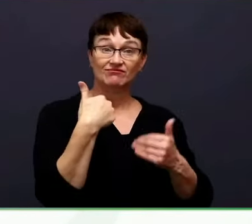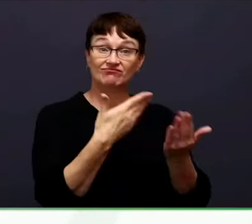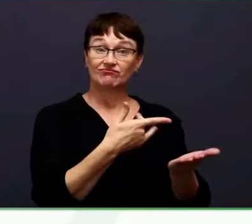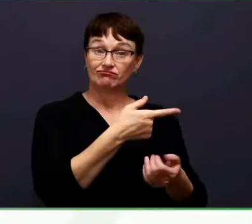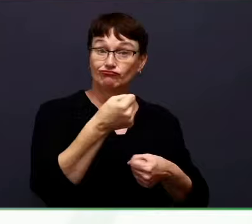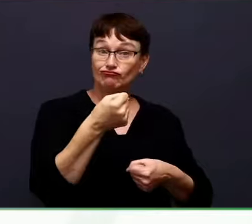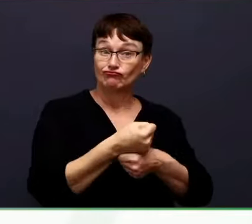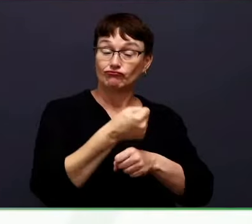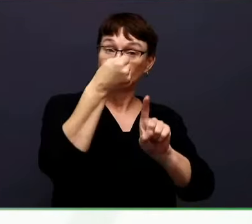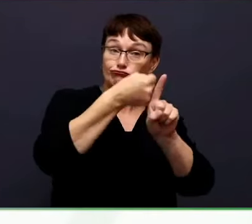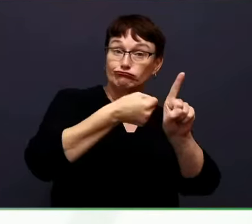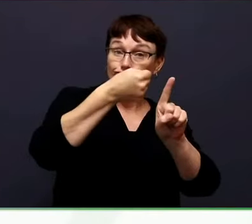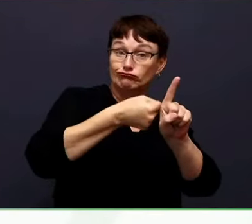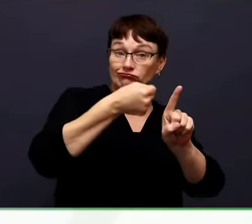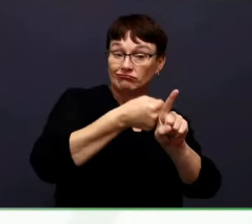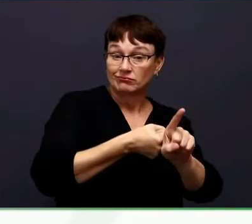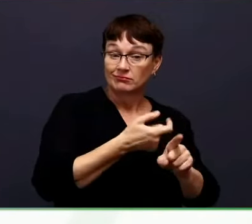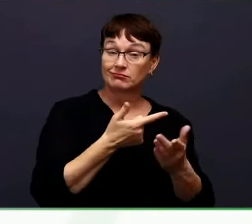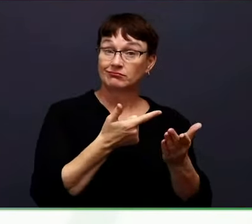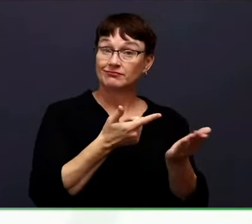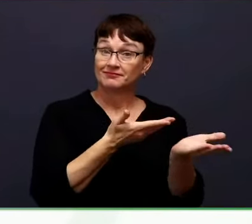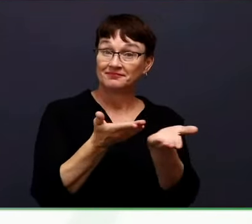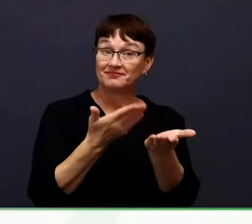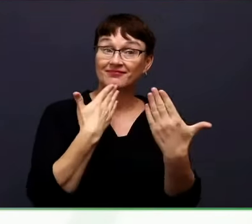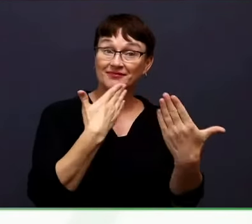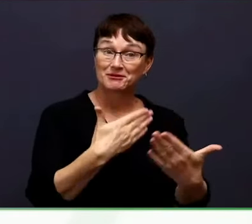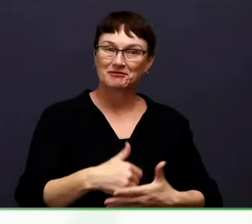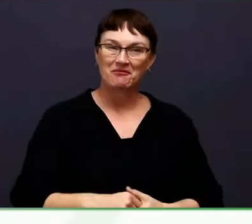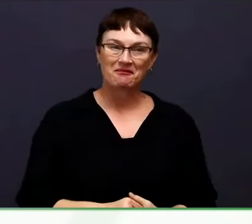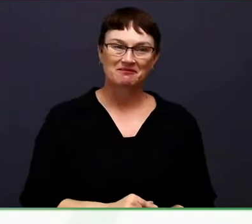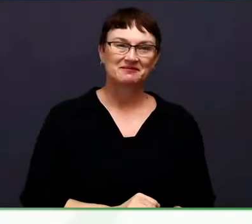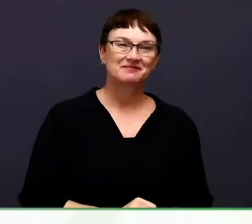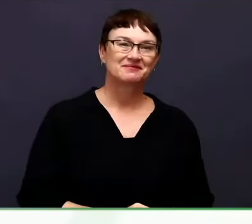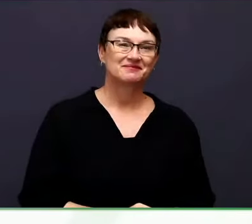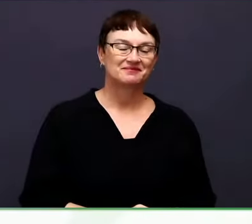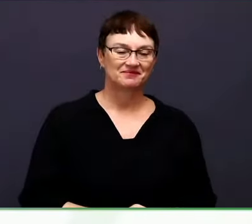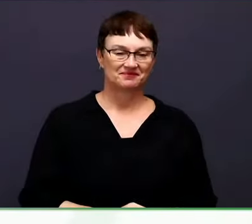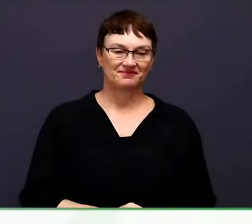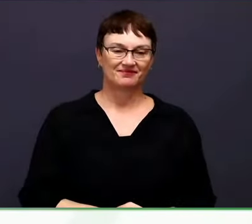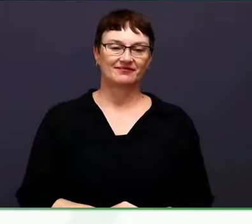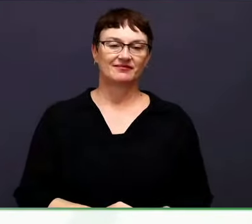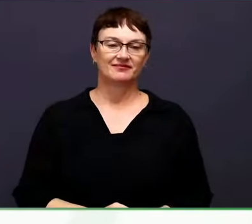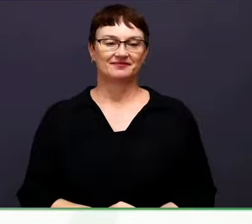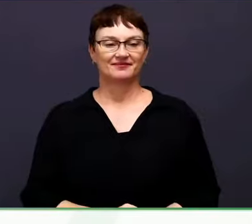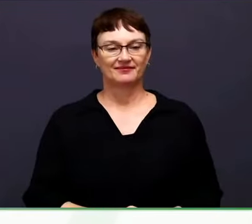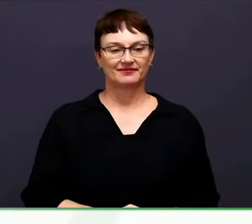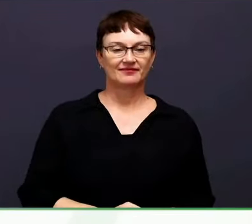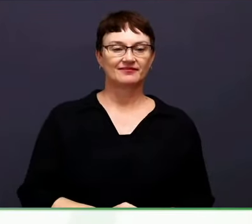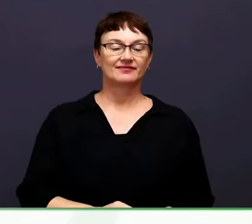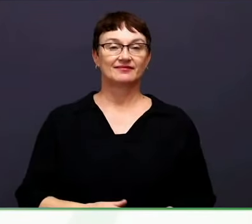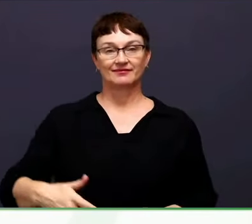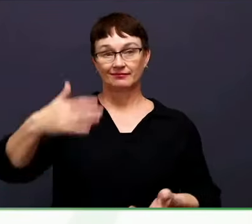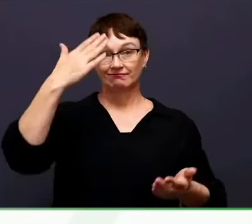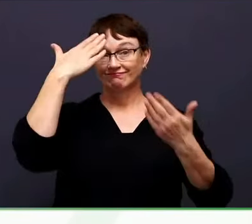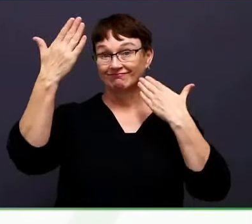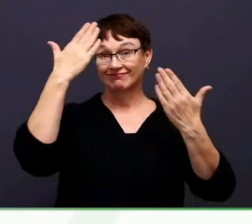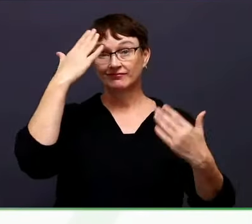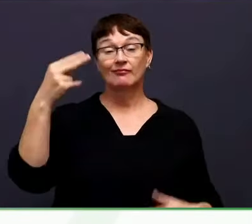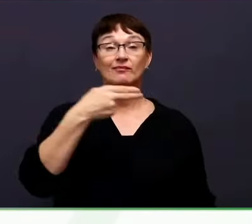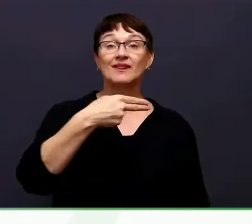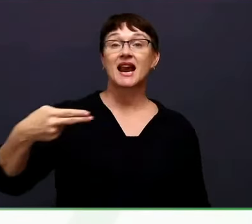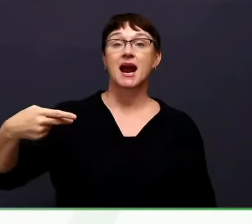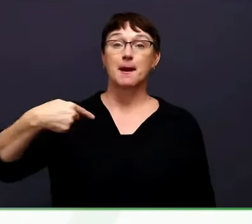Hello, welcome, everyone, I am Merve, a white woman with ginger